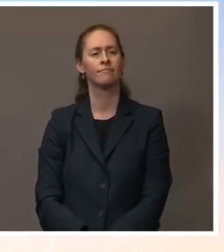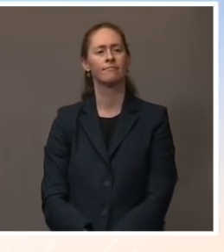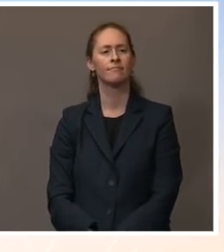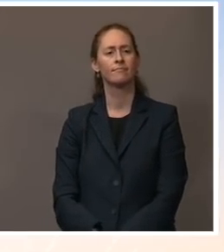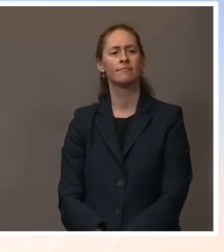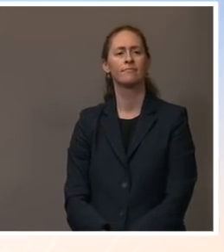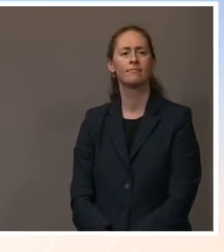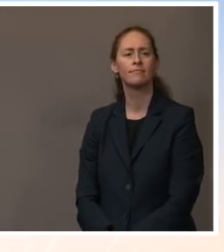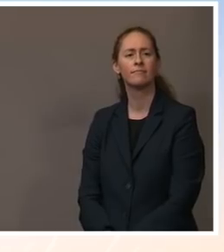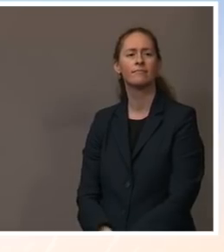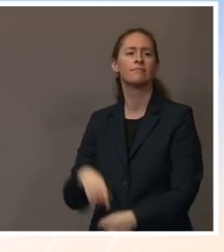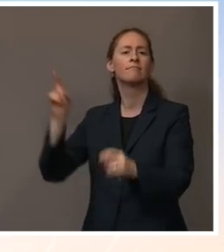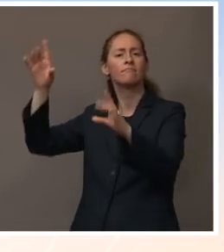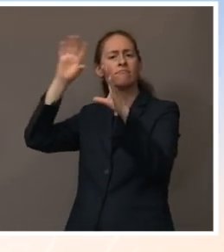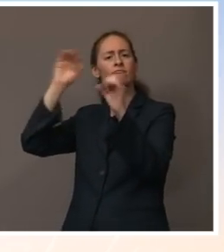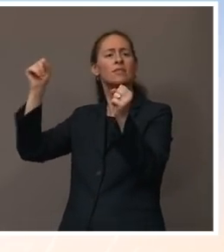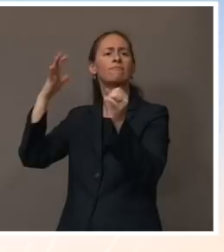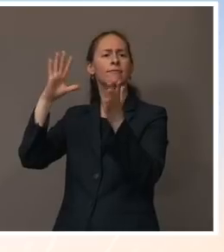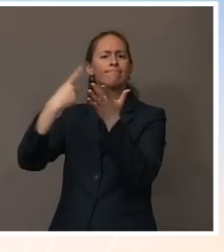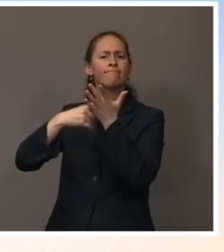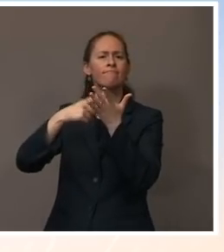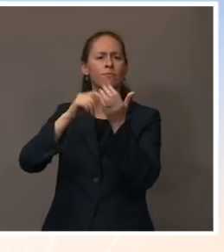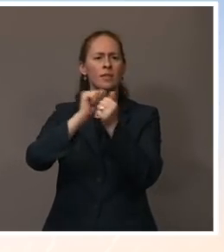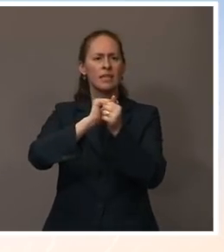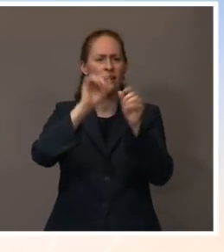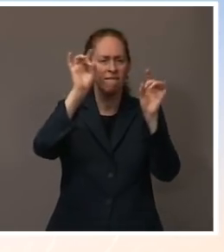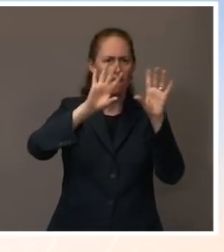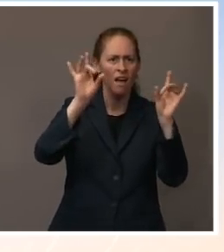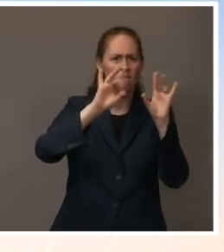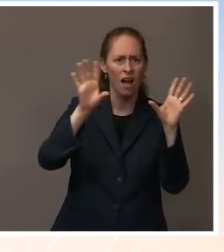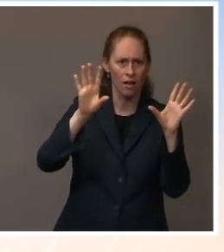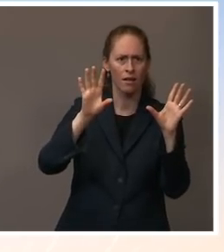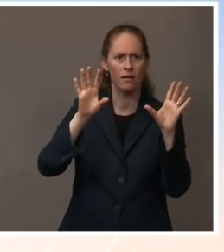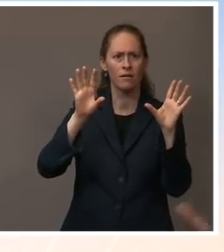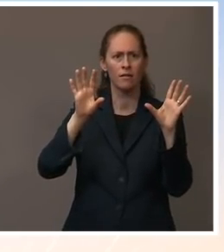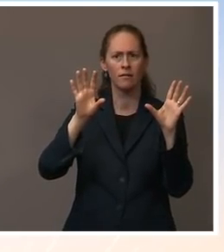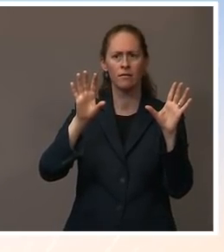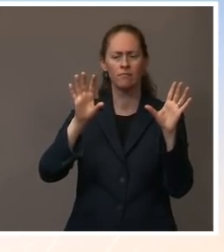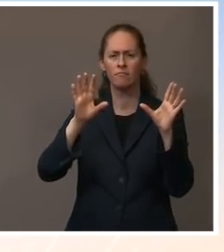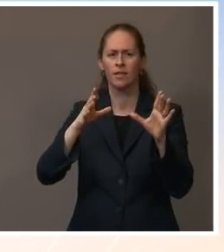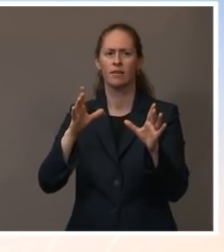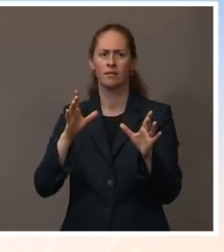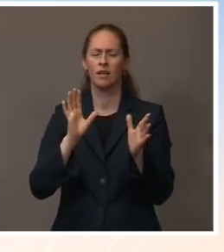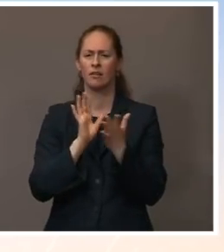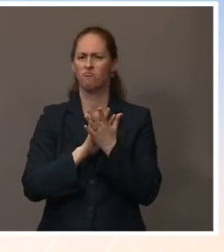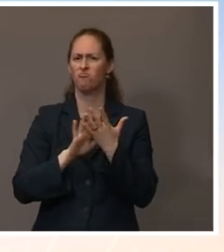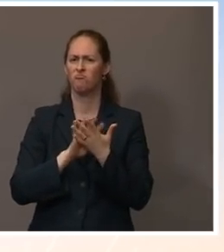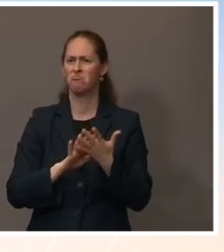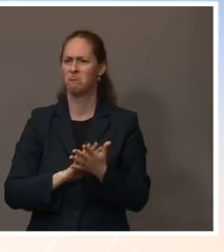Ms. Psaki: A central part of it will be on gun violence. The Press: Okay. >> Ms. Psaki: Yeah. Go ahead. The Press: I'm just going to continue this -- Ms. Psaki: Sure.